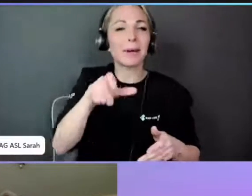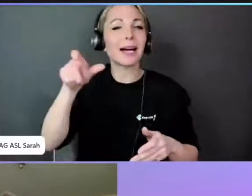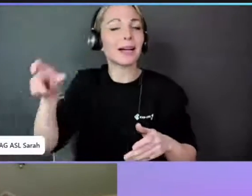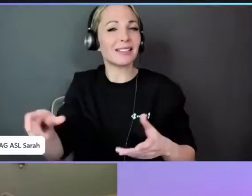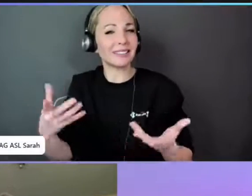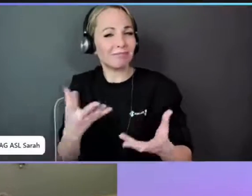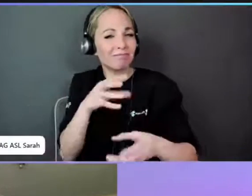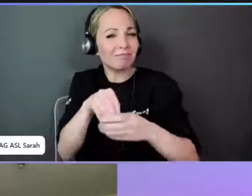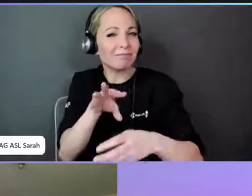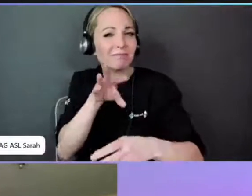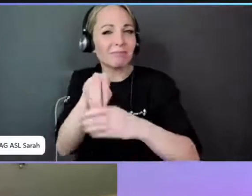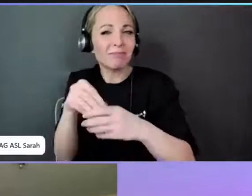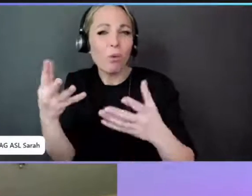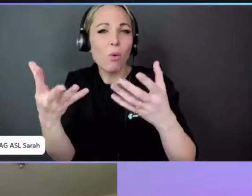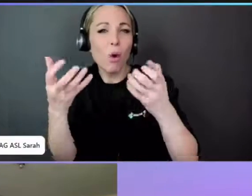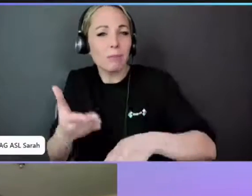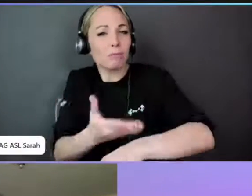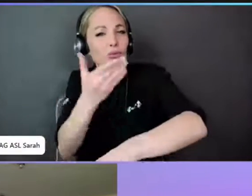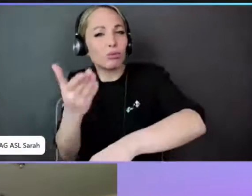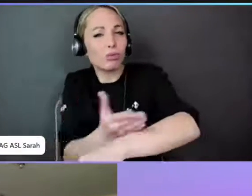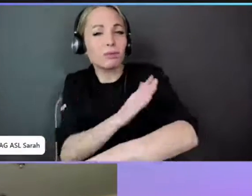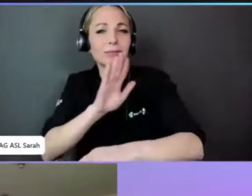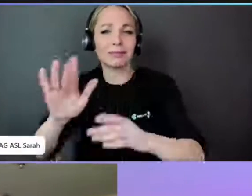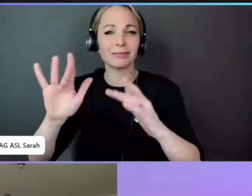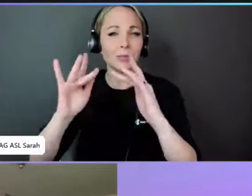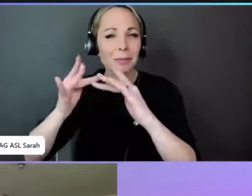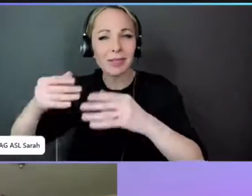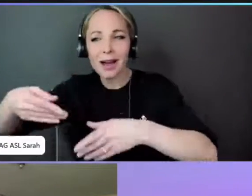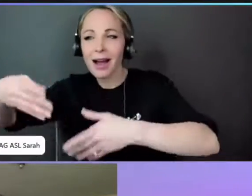a lot of really time intensive and costly manual testing.